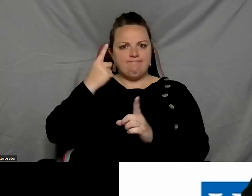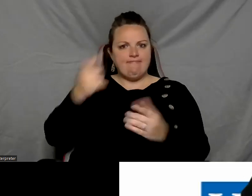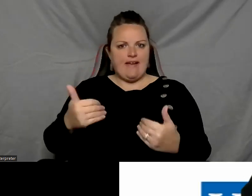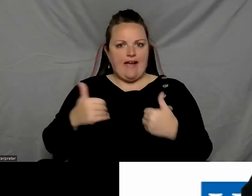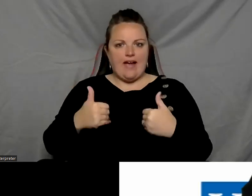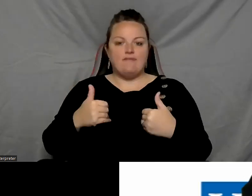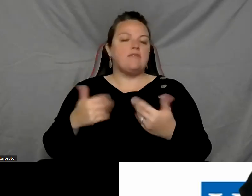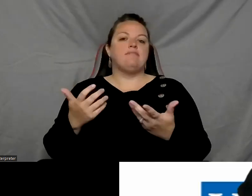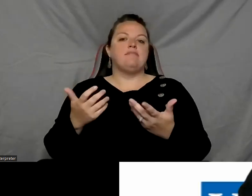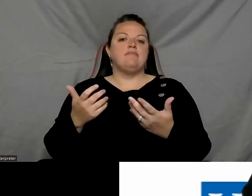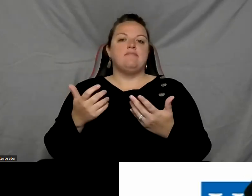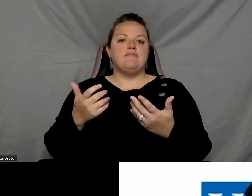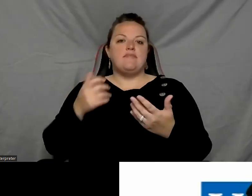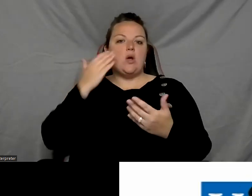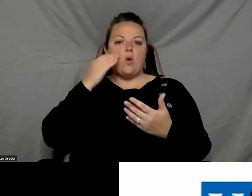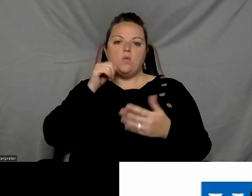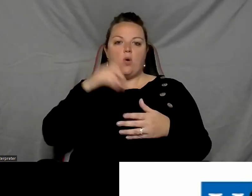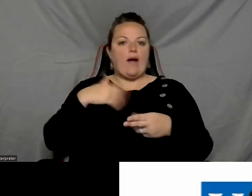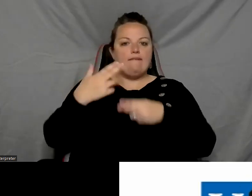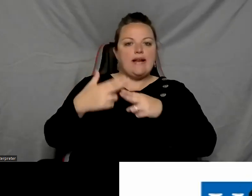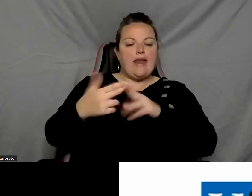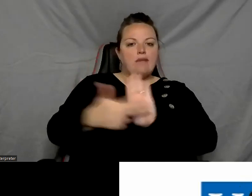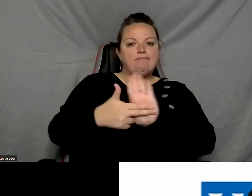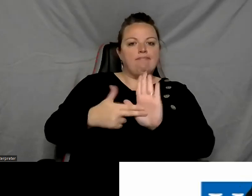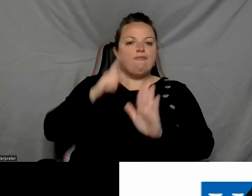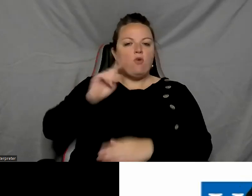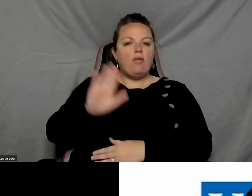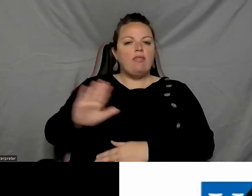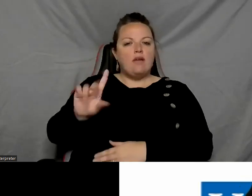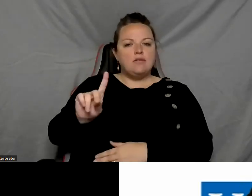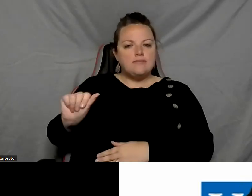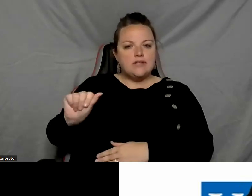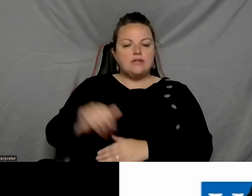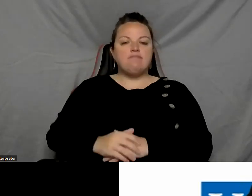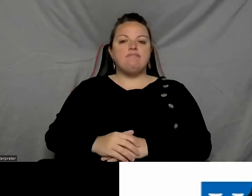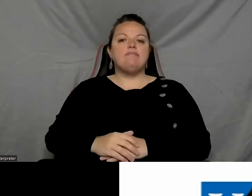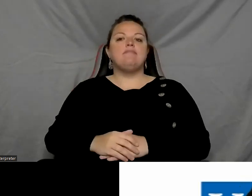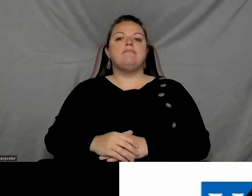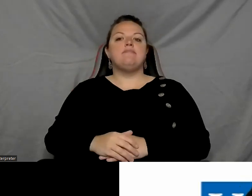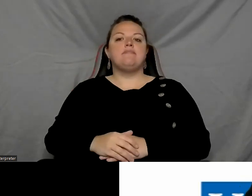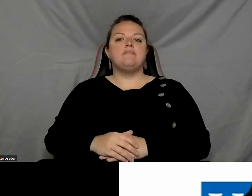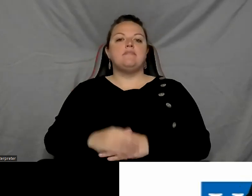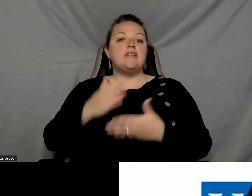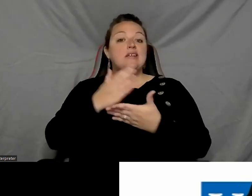names for their disabilities. And some also just know that it's tell them that you have